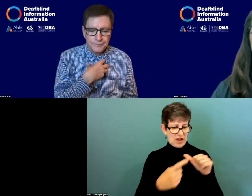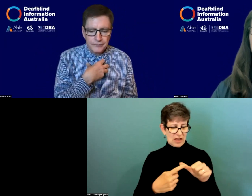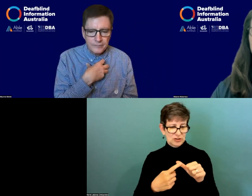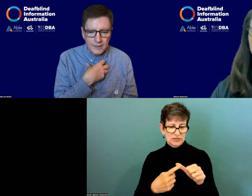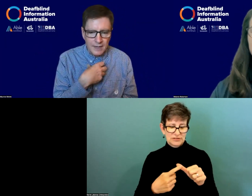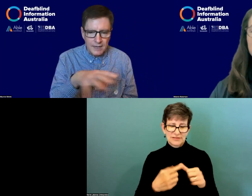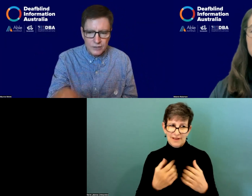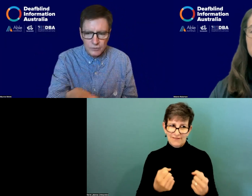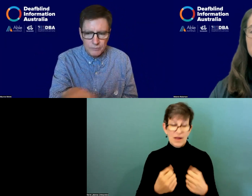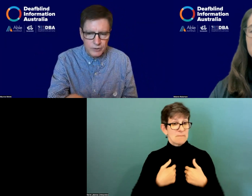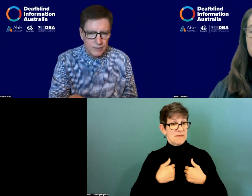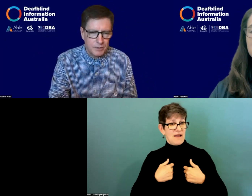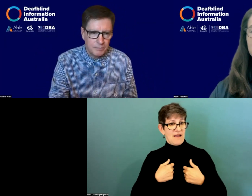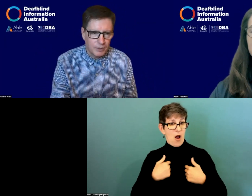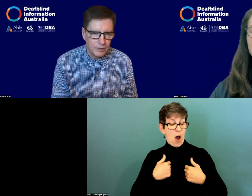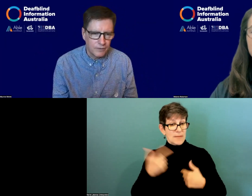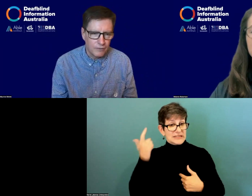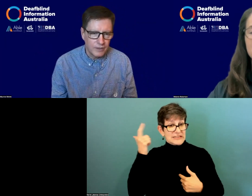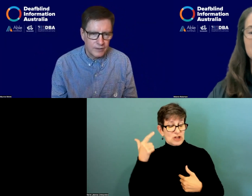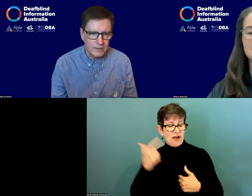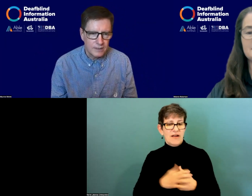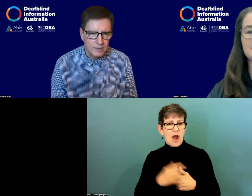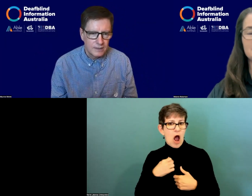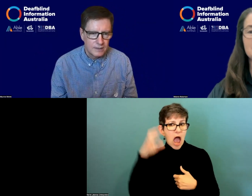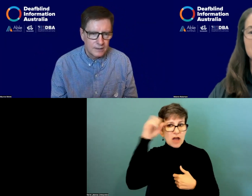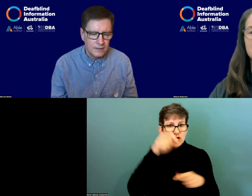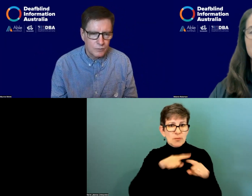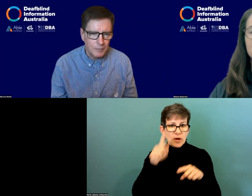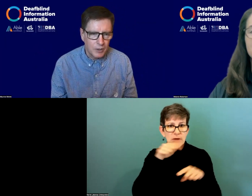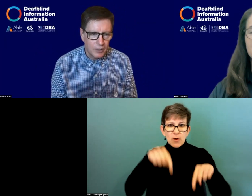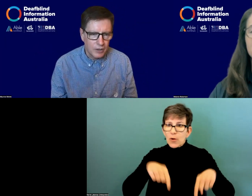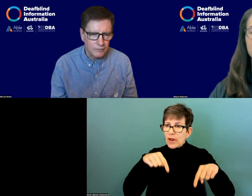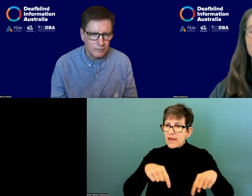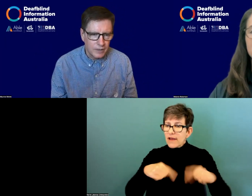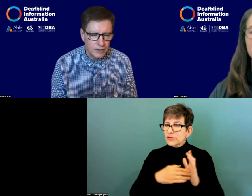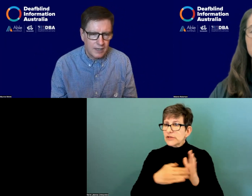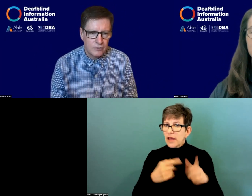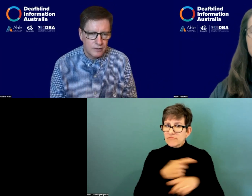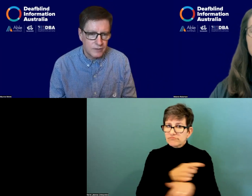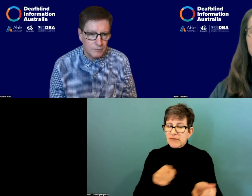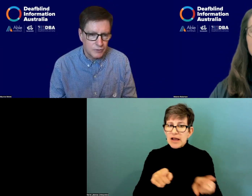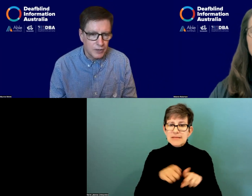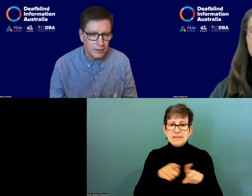I assume most of the people involved in this webinar are educators of some sort.